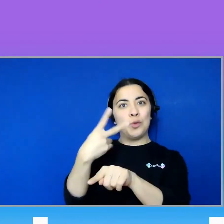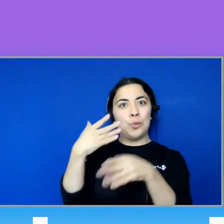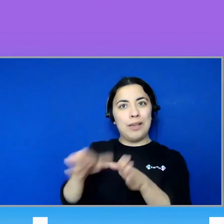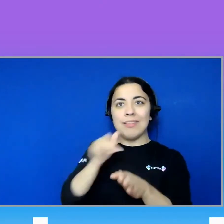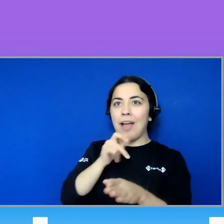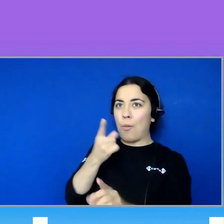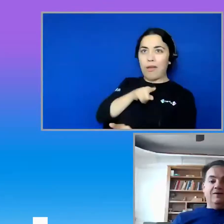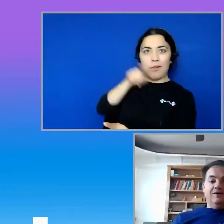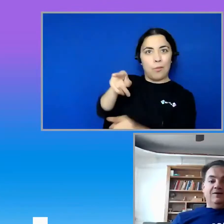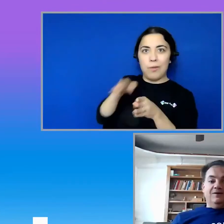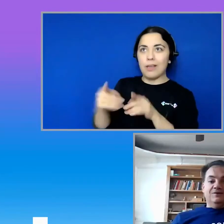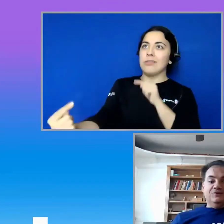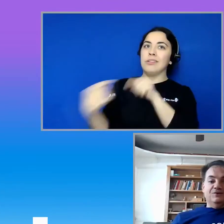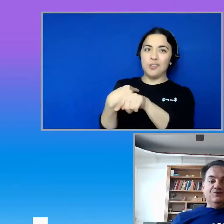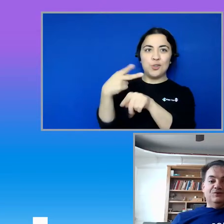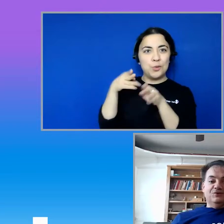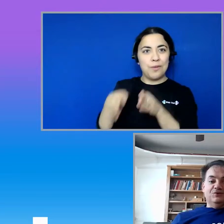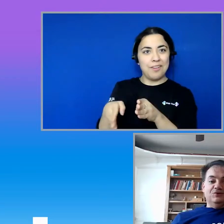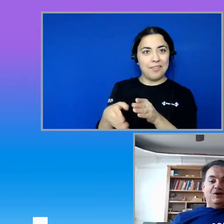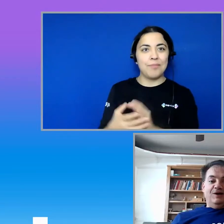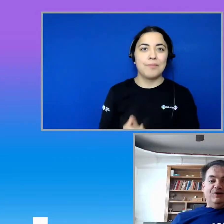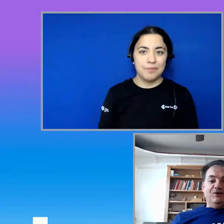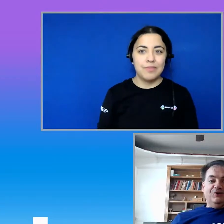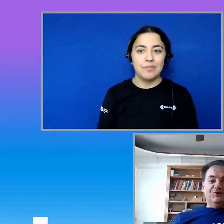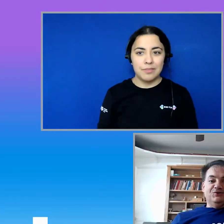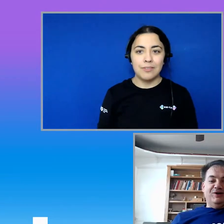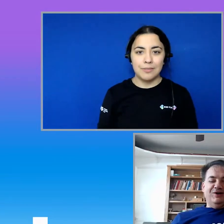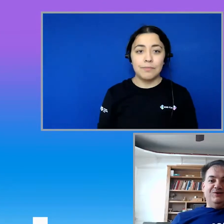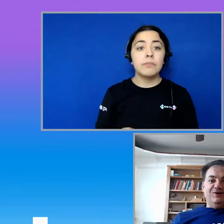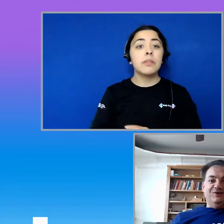world.